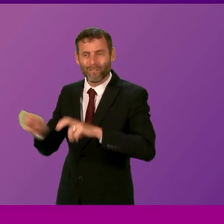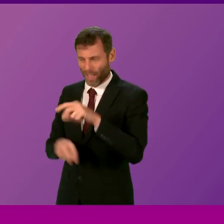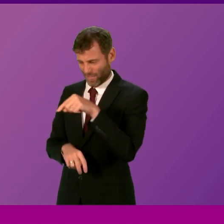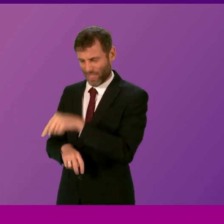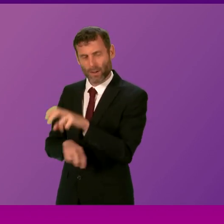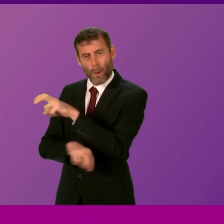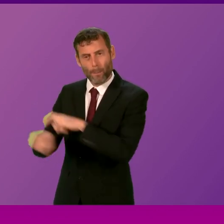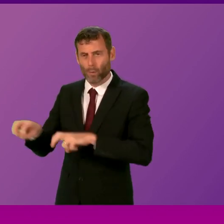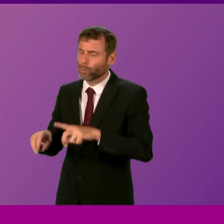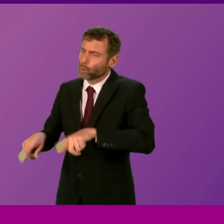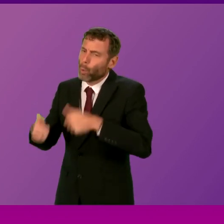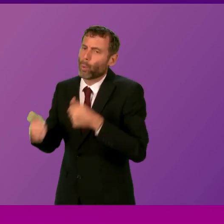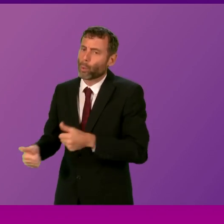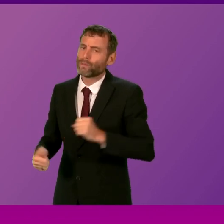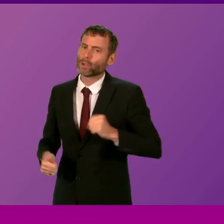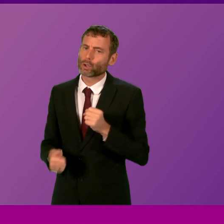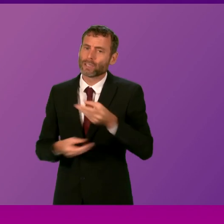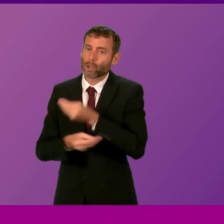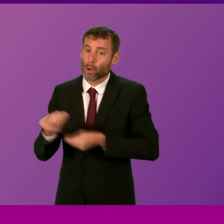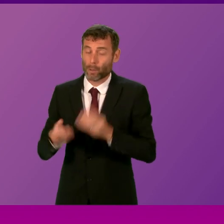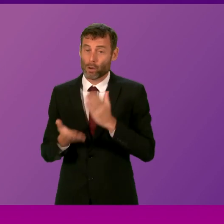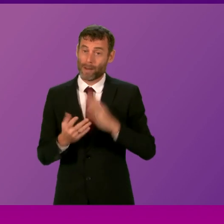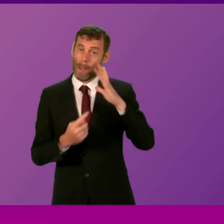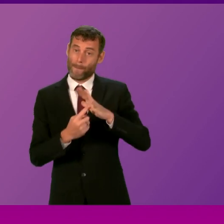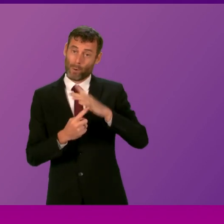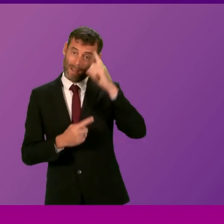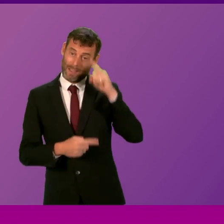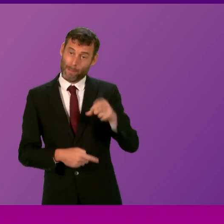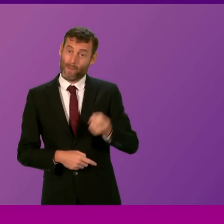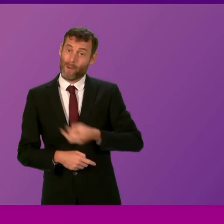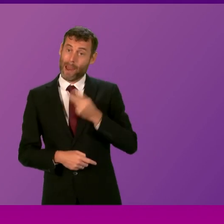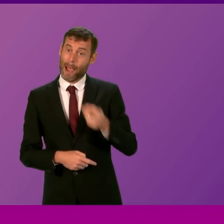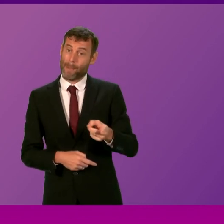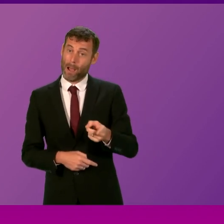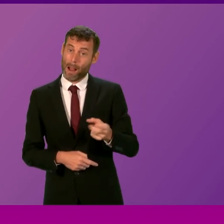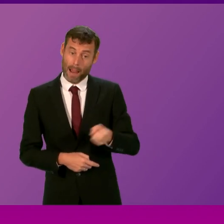The real question for Labour is whether, when the onslaught on workers’ rights begins,